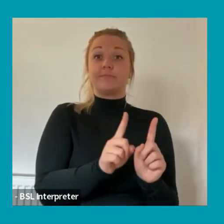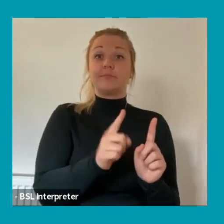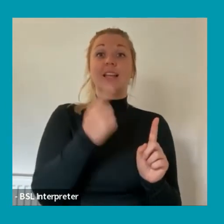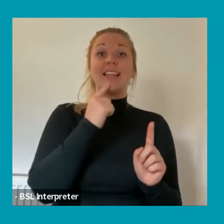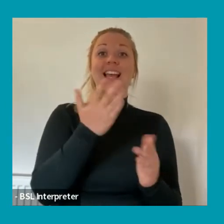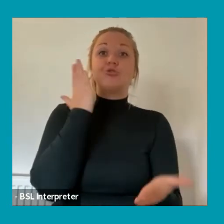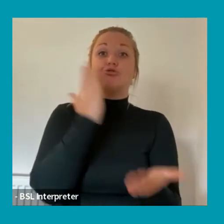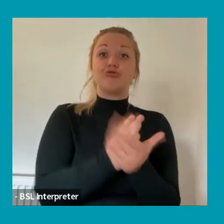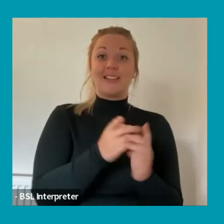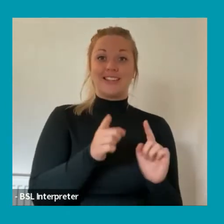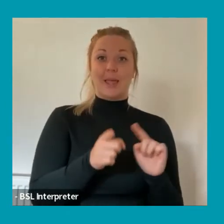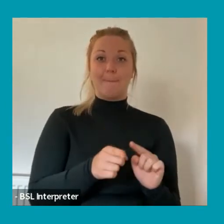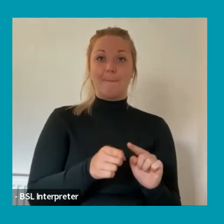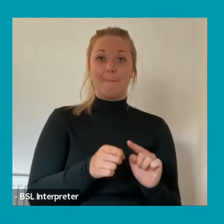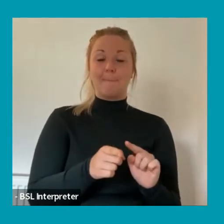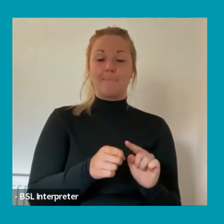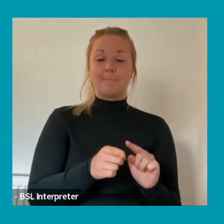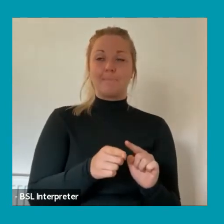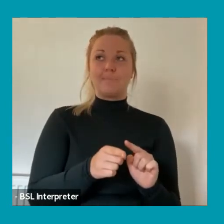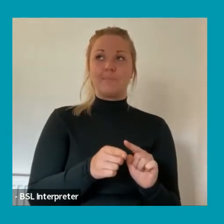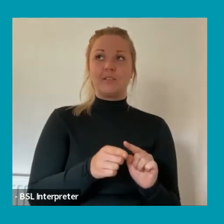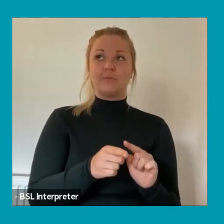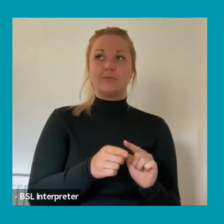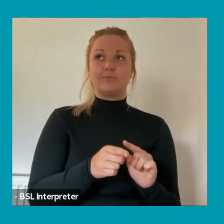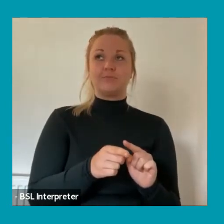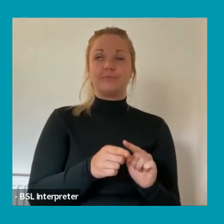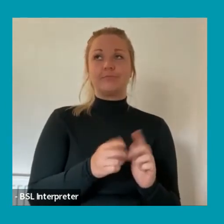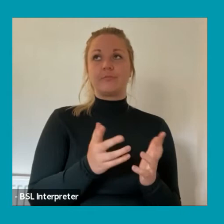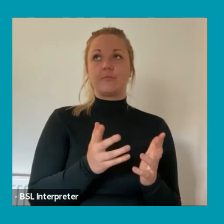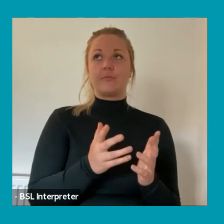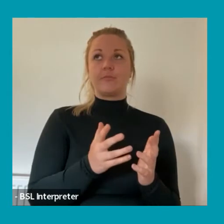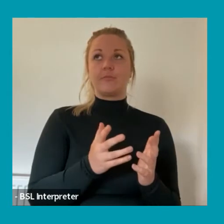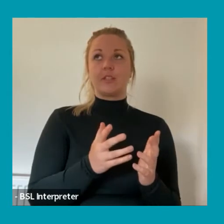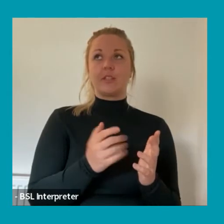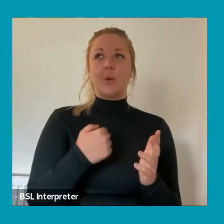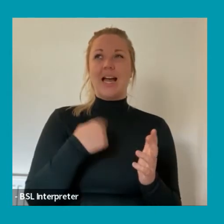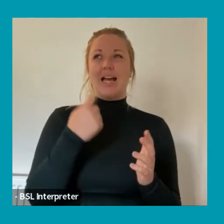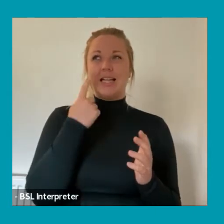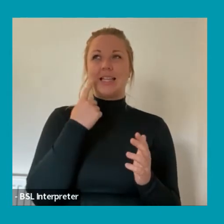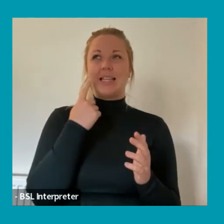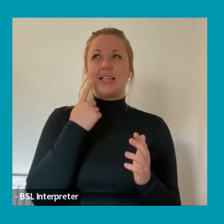So firstly I guess it is a pretty obvious thing to say, it should be voluntary. Yes.